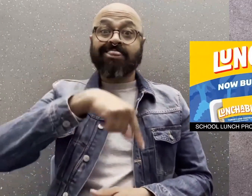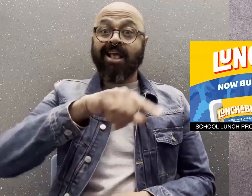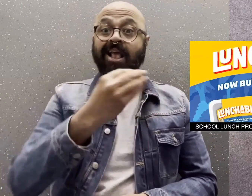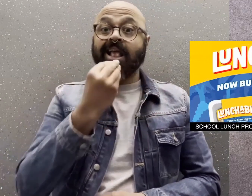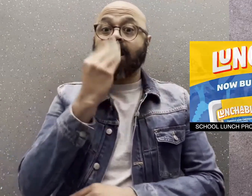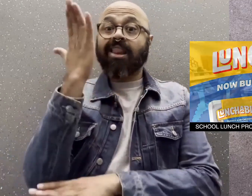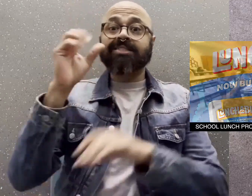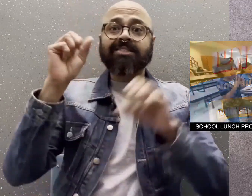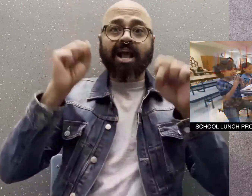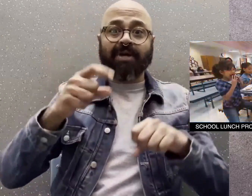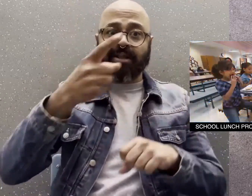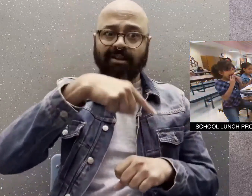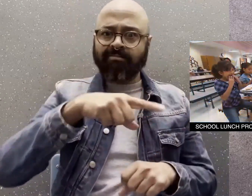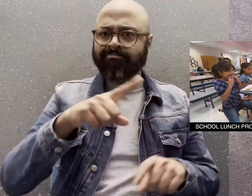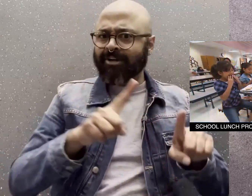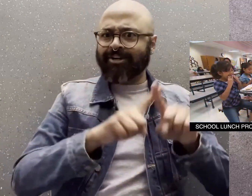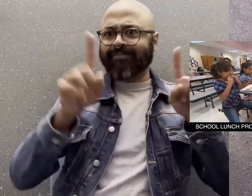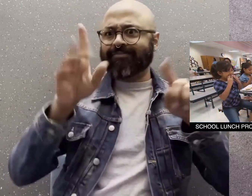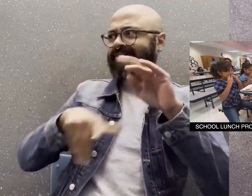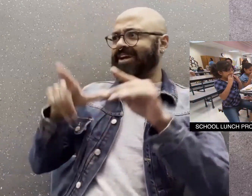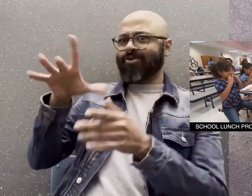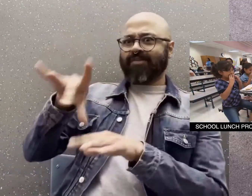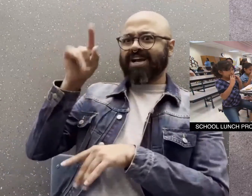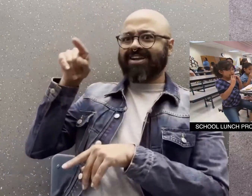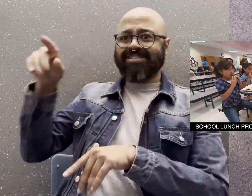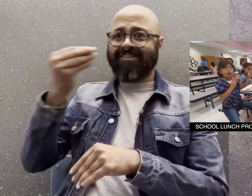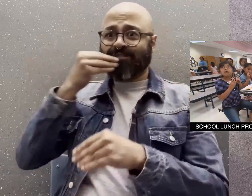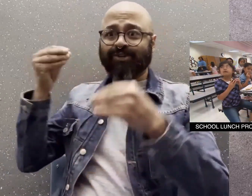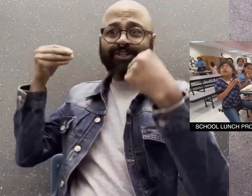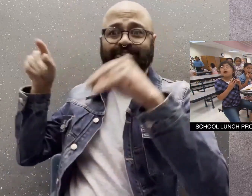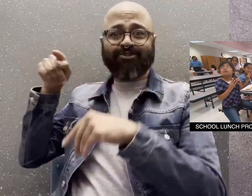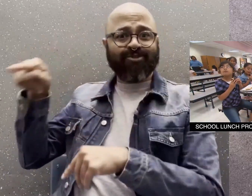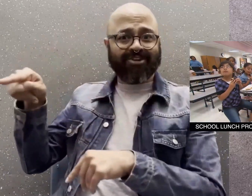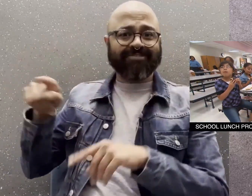These Lunchables are different than those found in grocery stores.